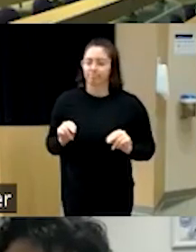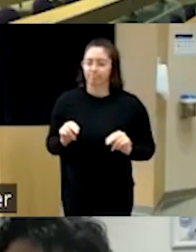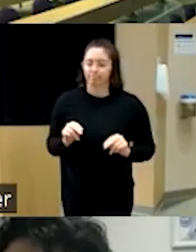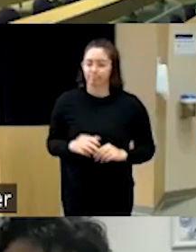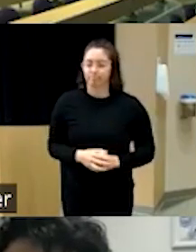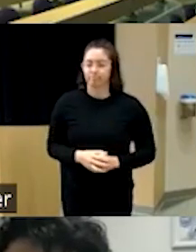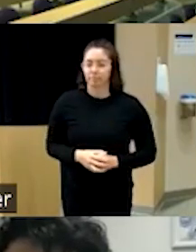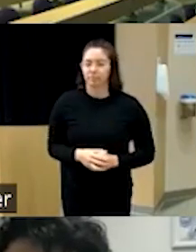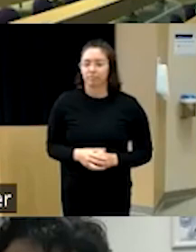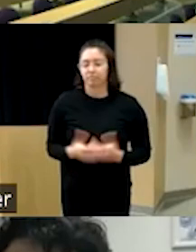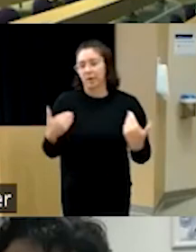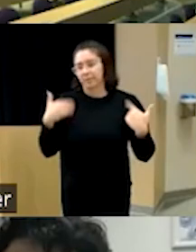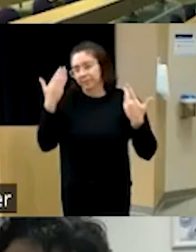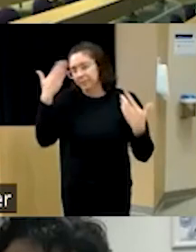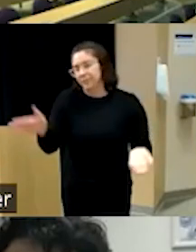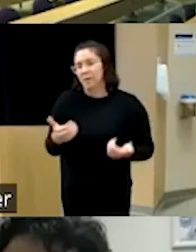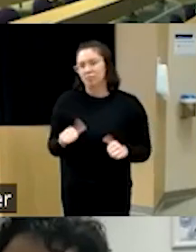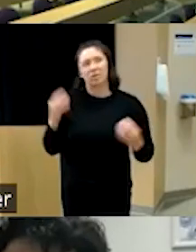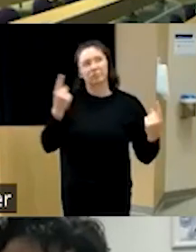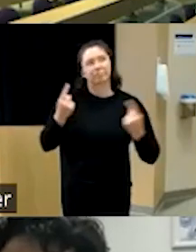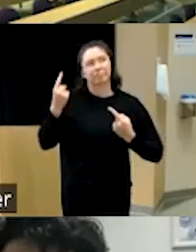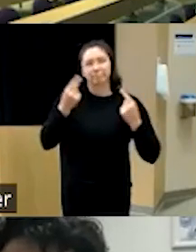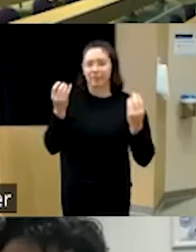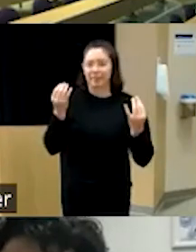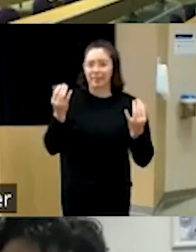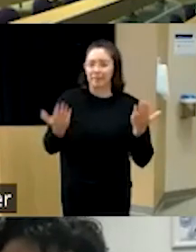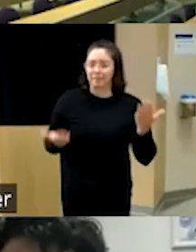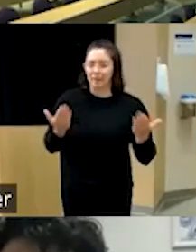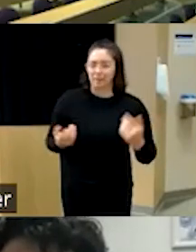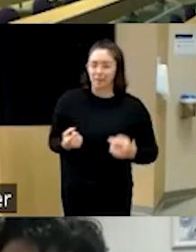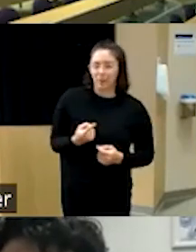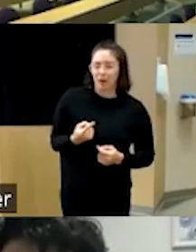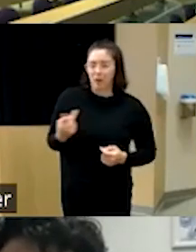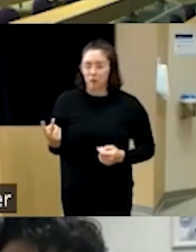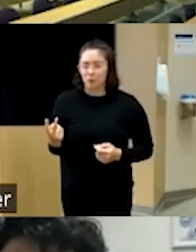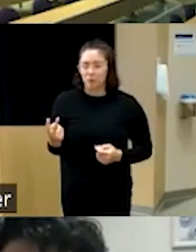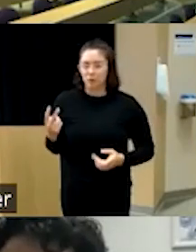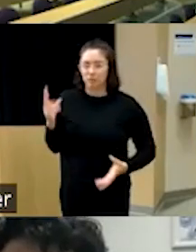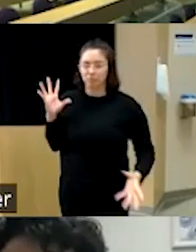I don't know I'm just trying to think maybe it was one or two during the last two months that's it